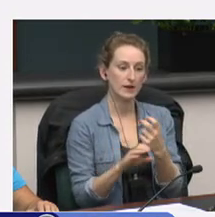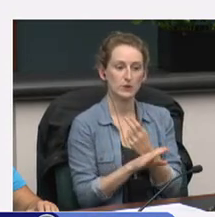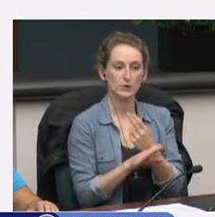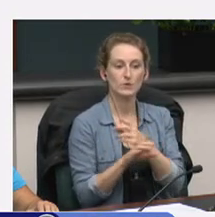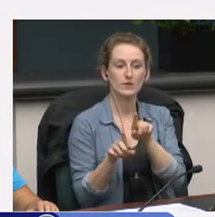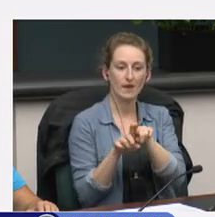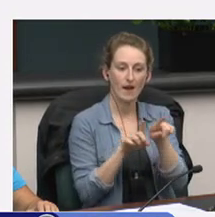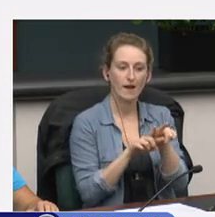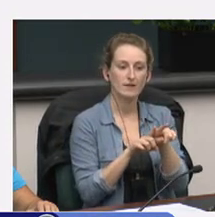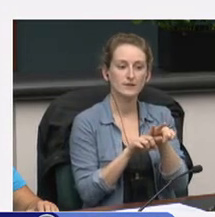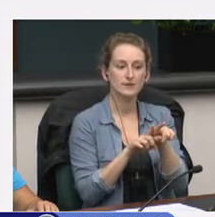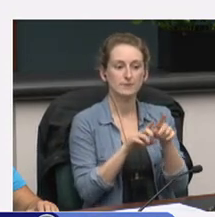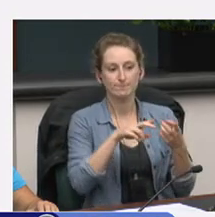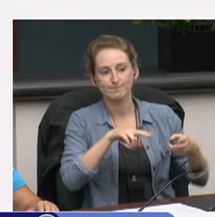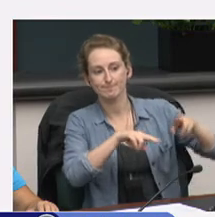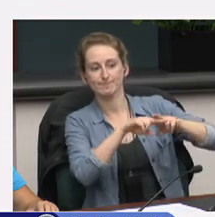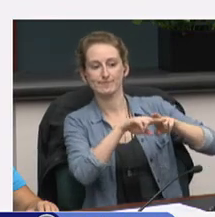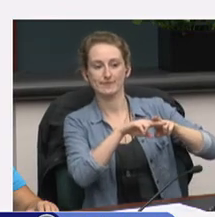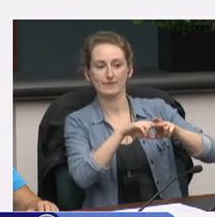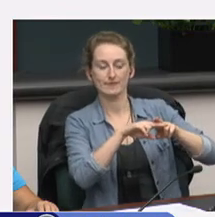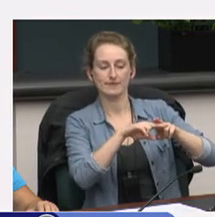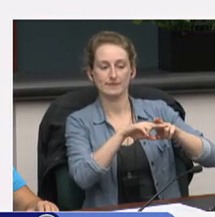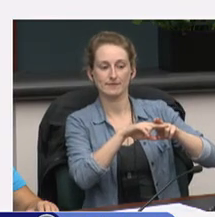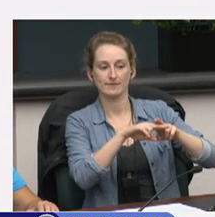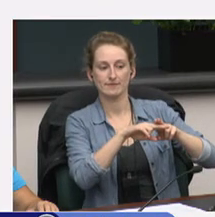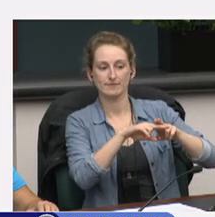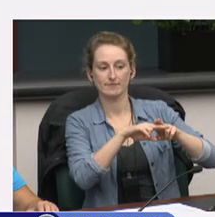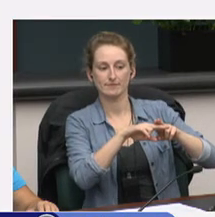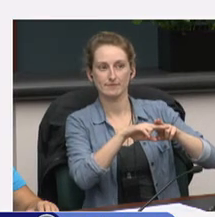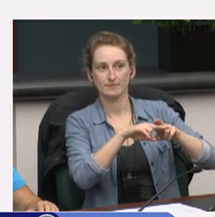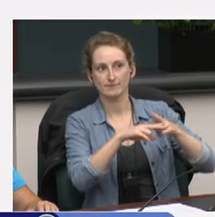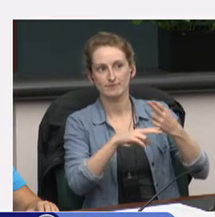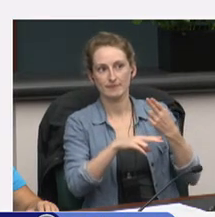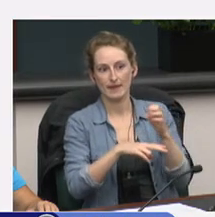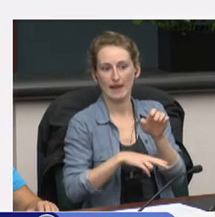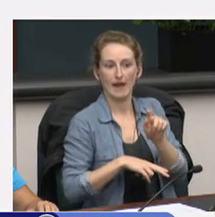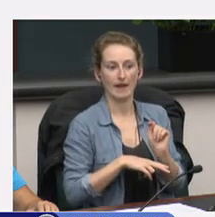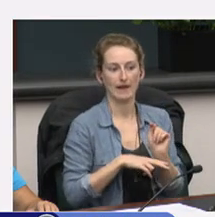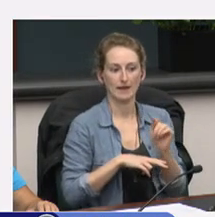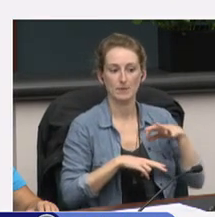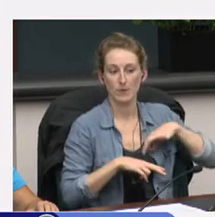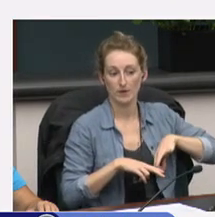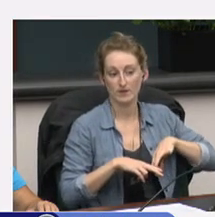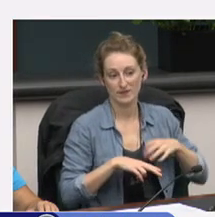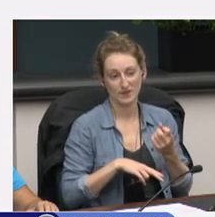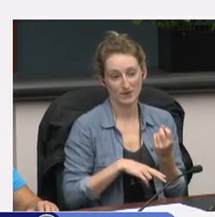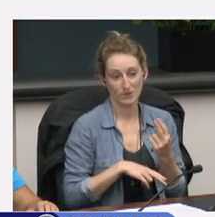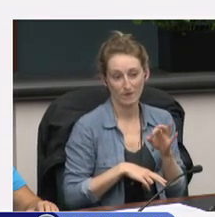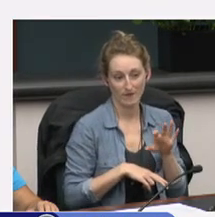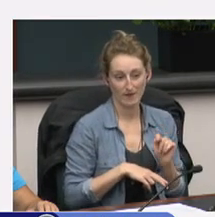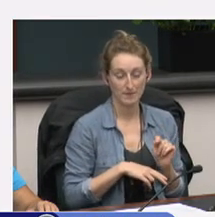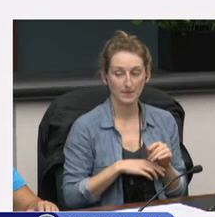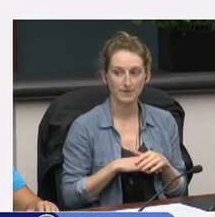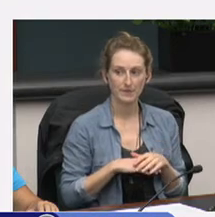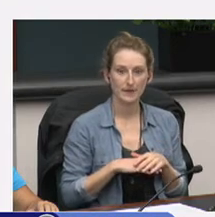additional height bonus and that is all that I have I know that was fast but